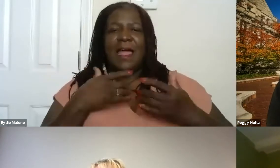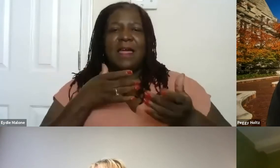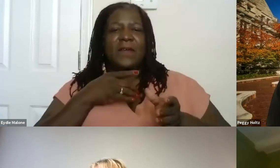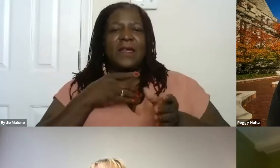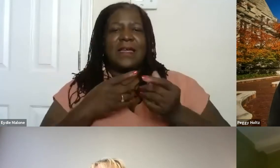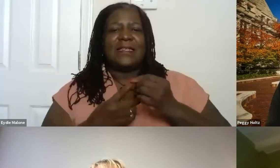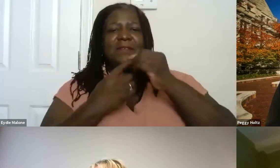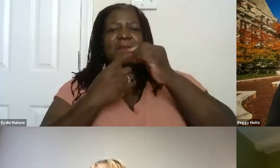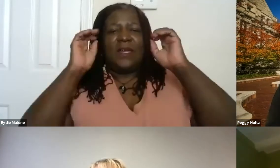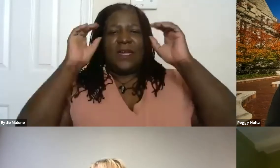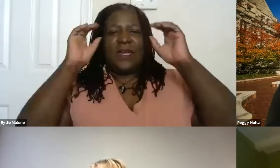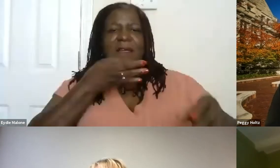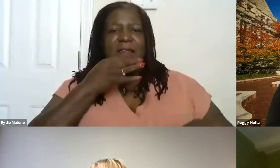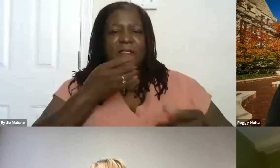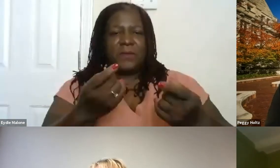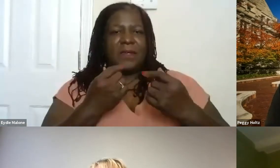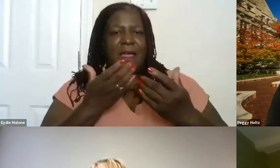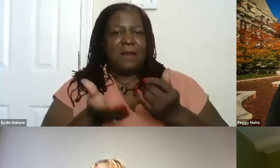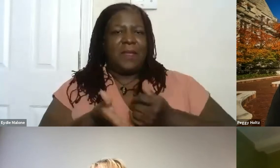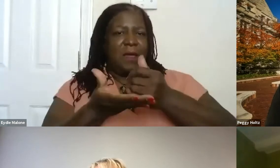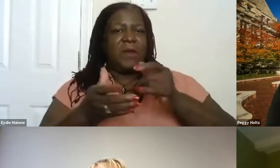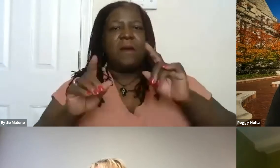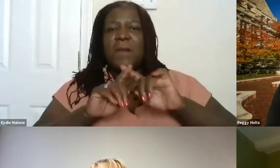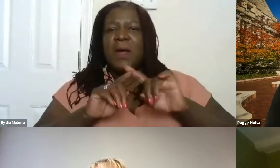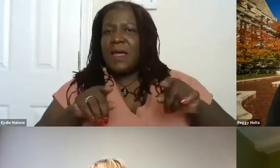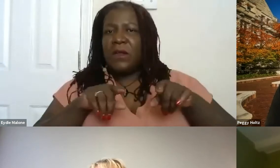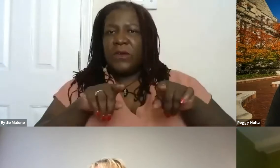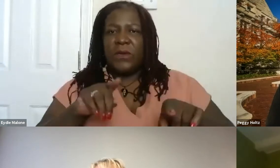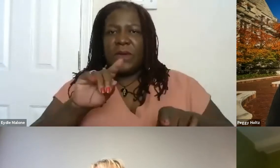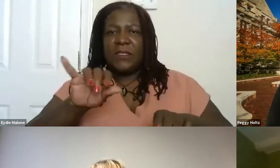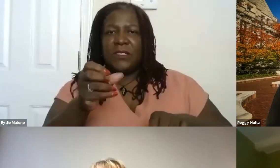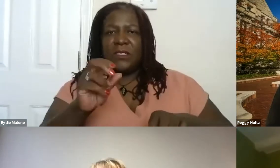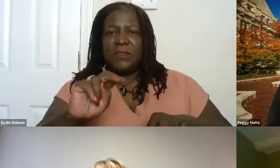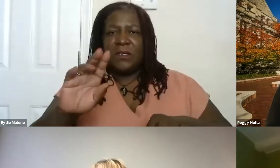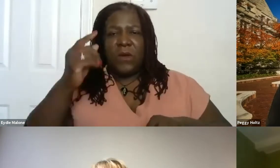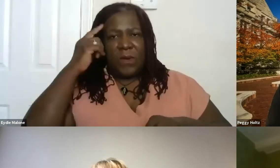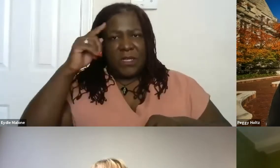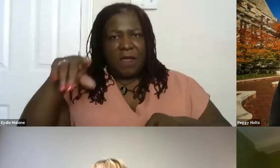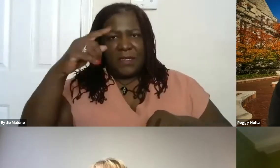but in January, we saw this mental health kind of condition, you know, this isolation,